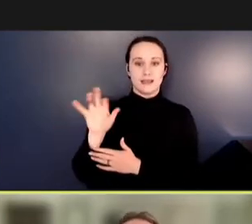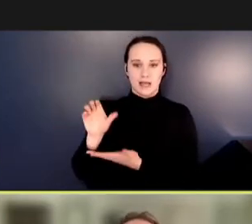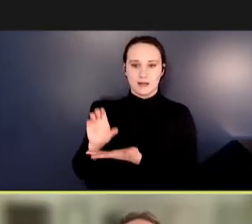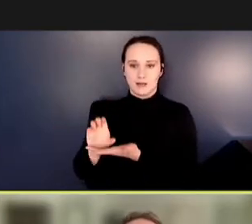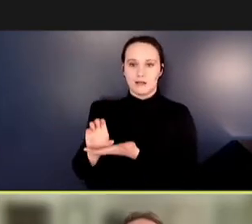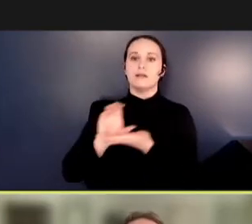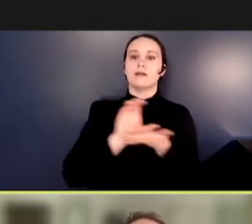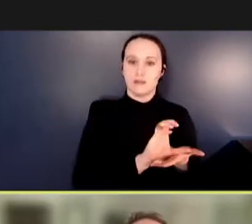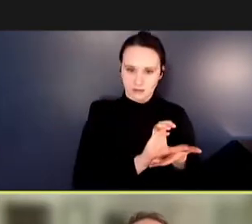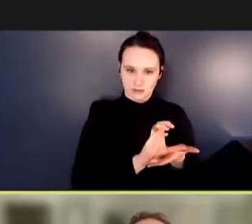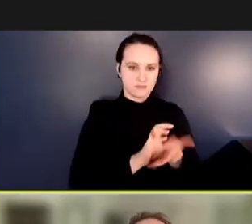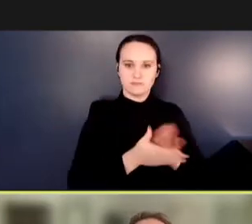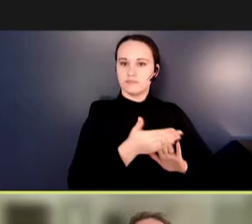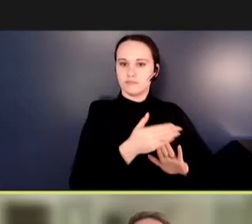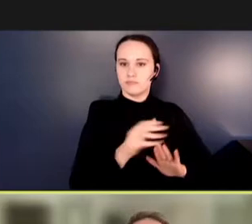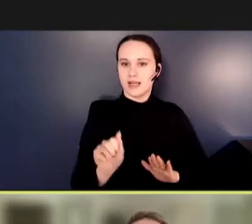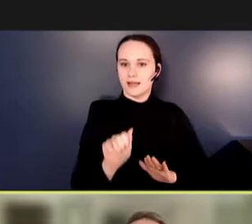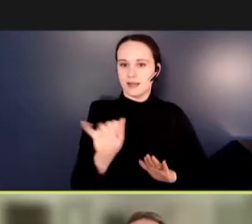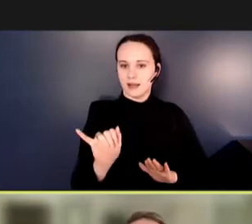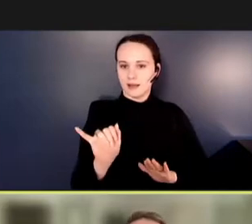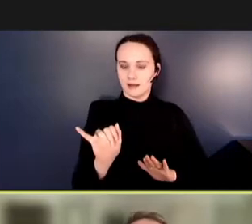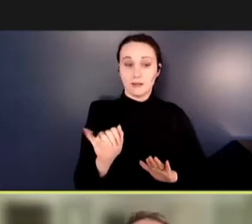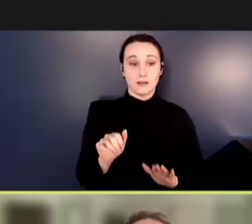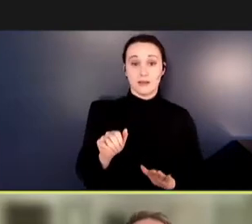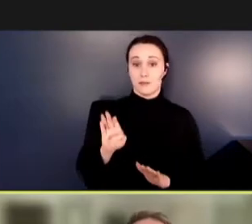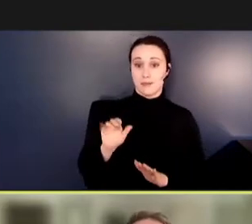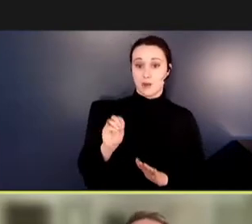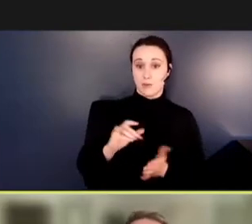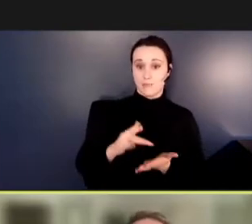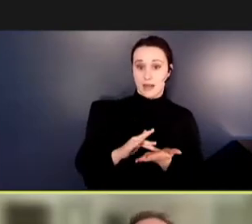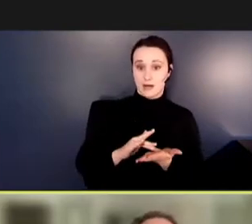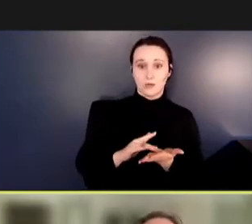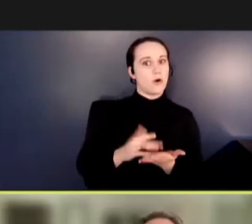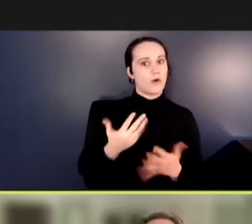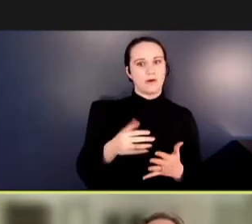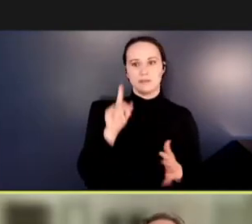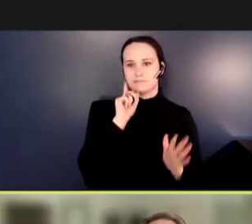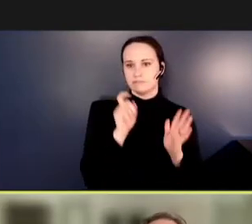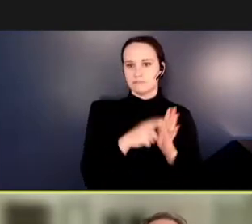biomedical side, we're seeing new types and depths of data that we've never seen before.